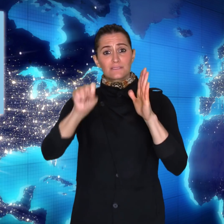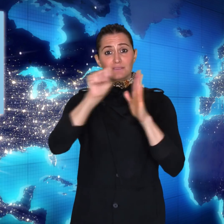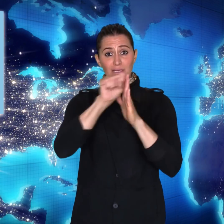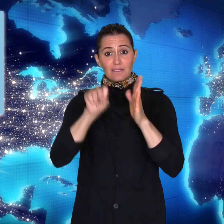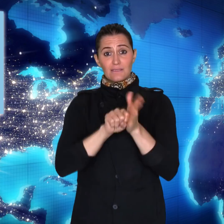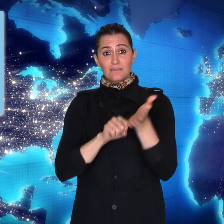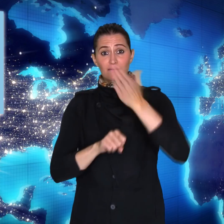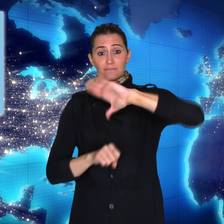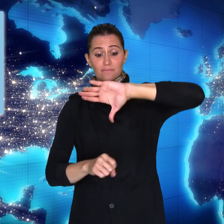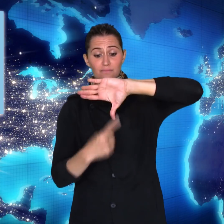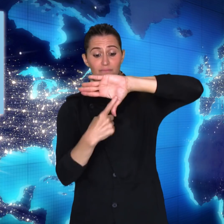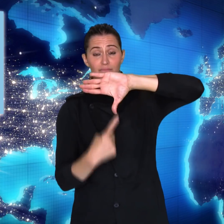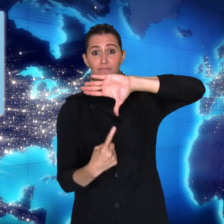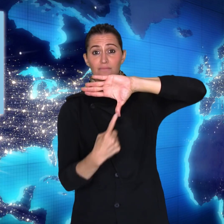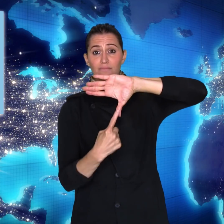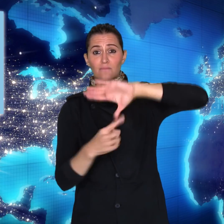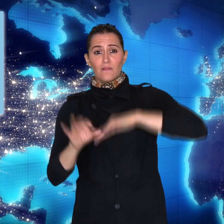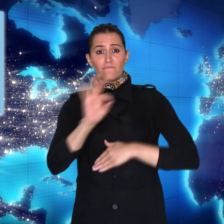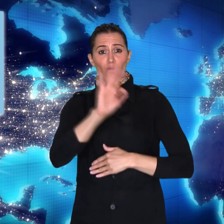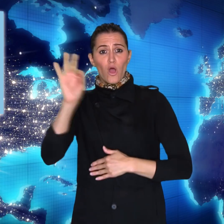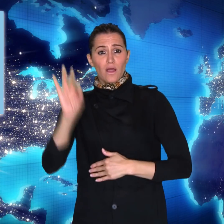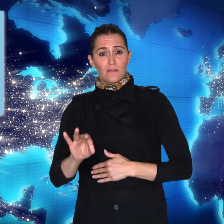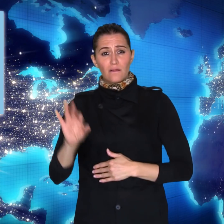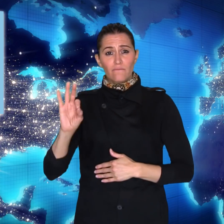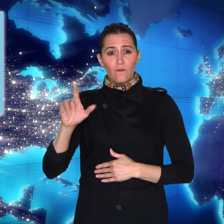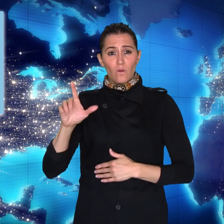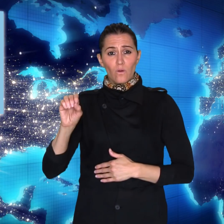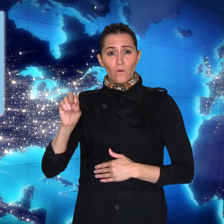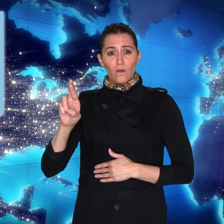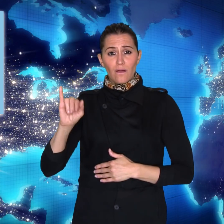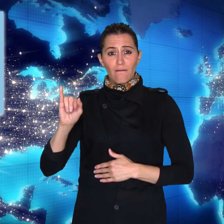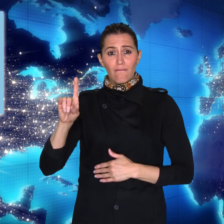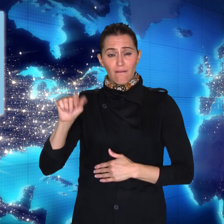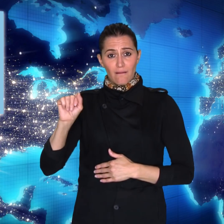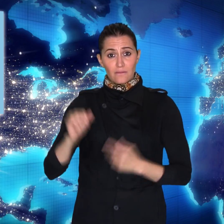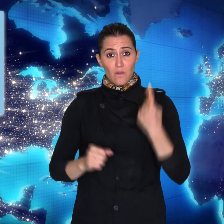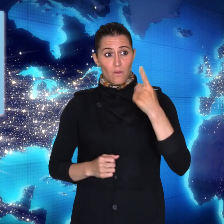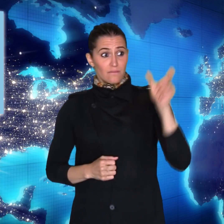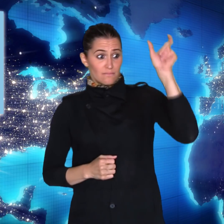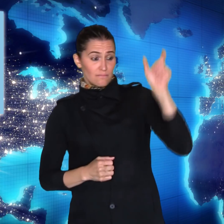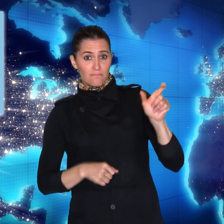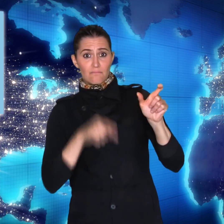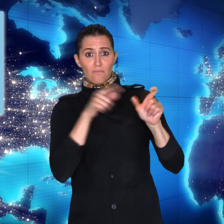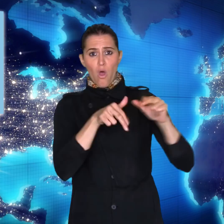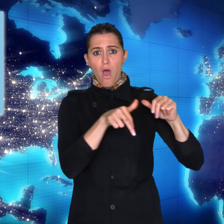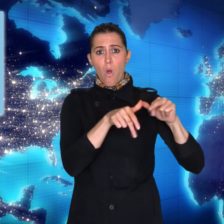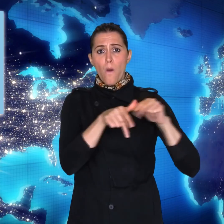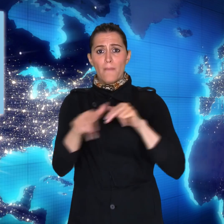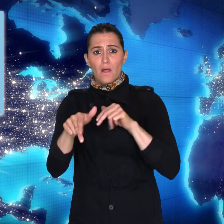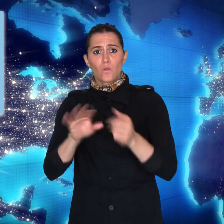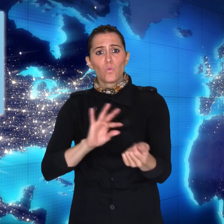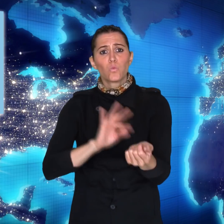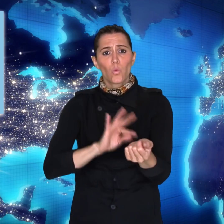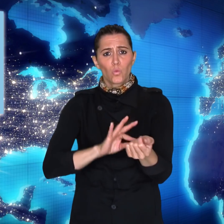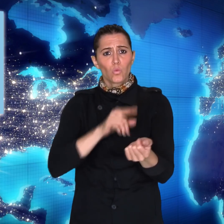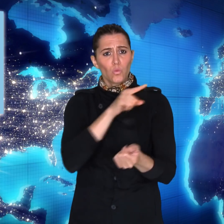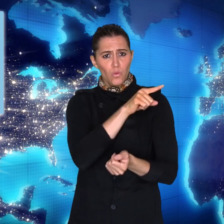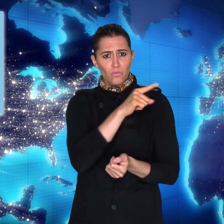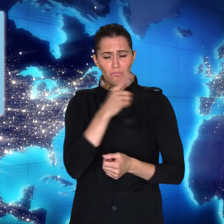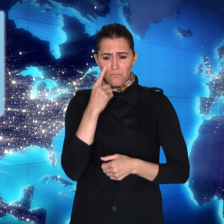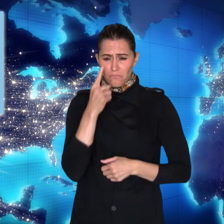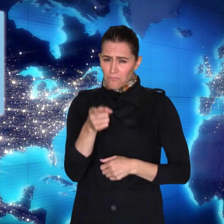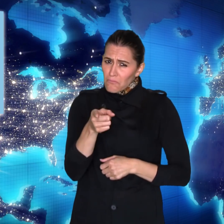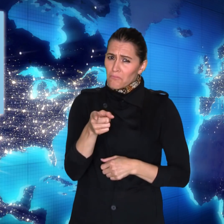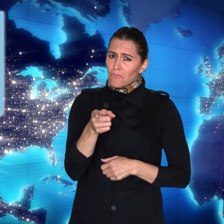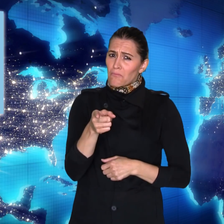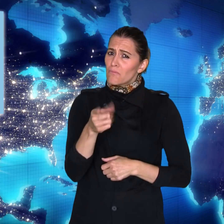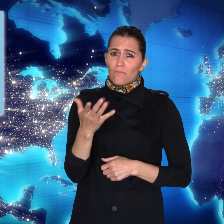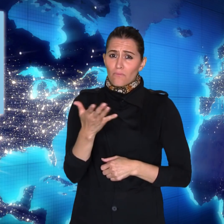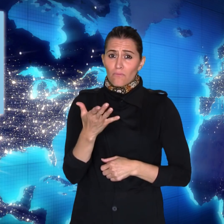would return to the beach even after